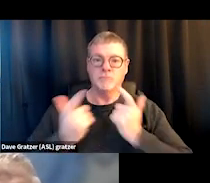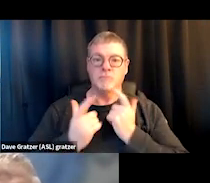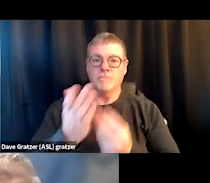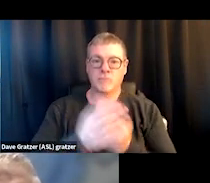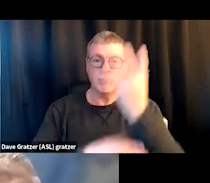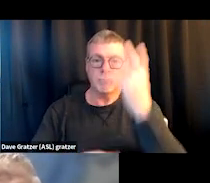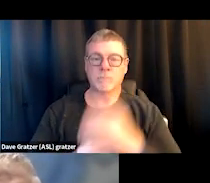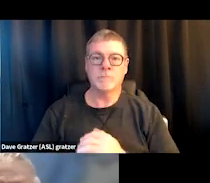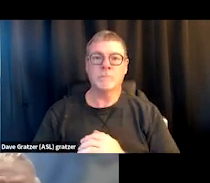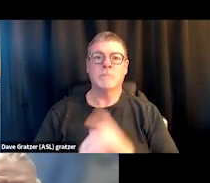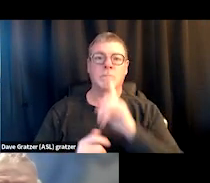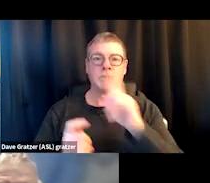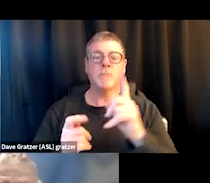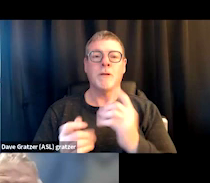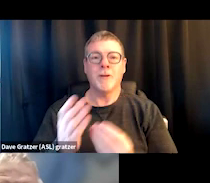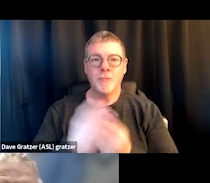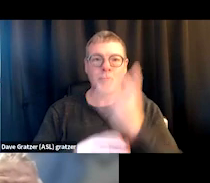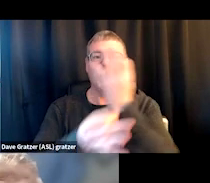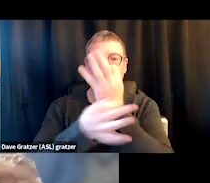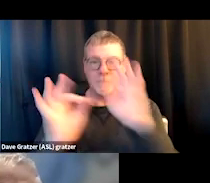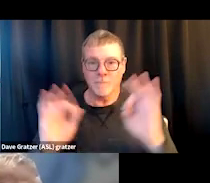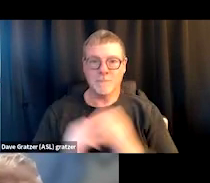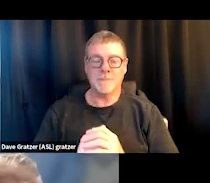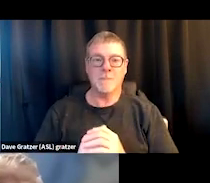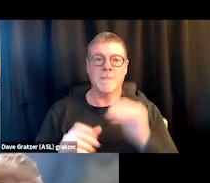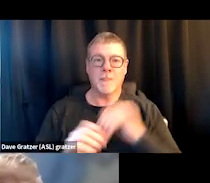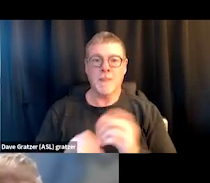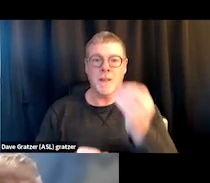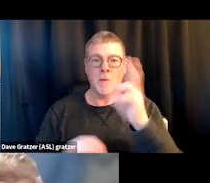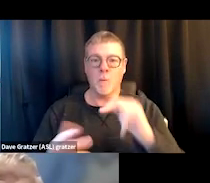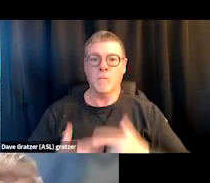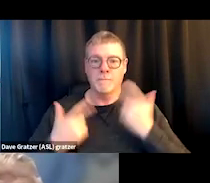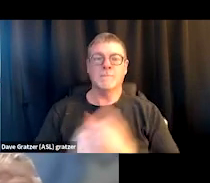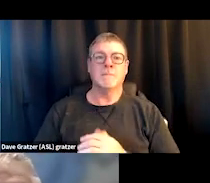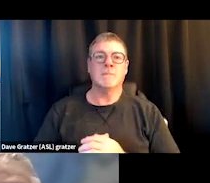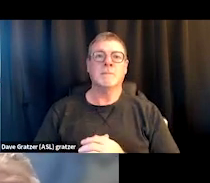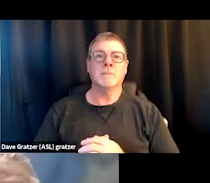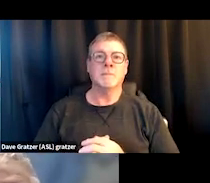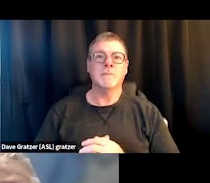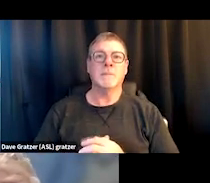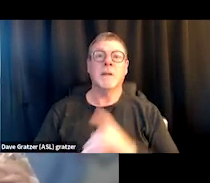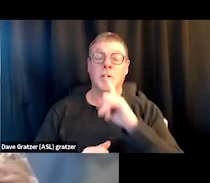really start to manifest freedom, if you will, in their own life journey? And so, it's really taking the time